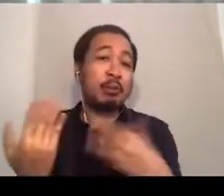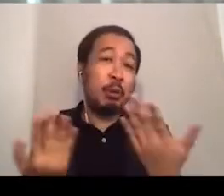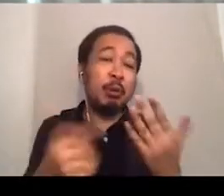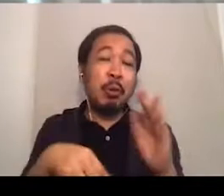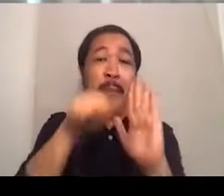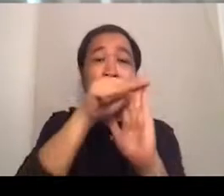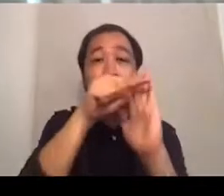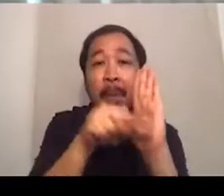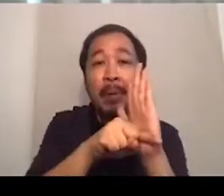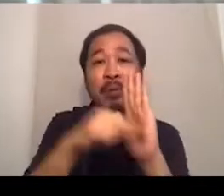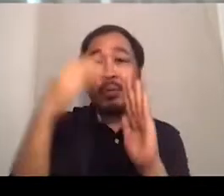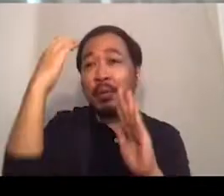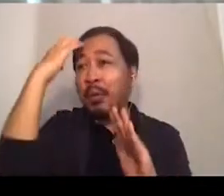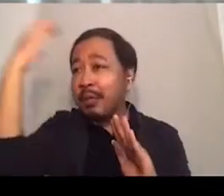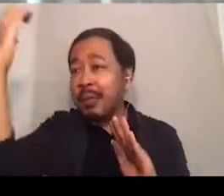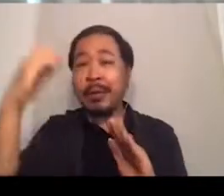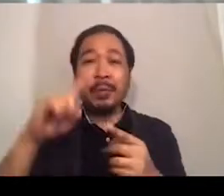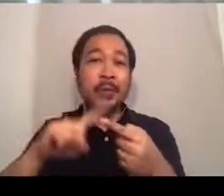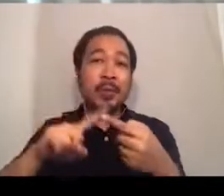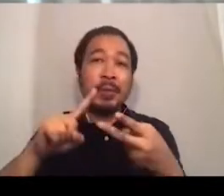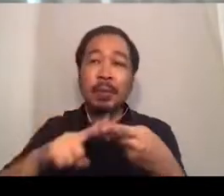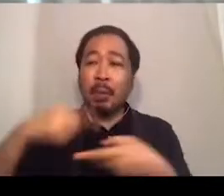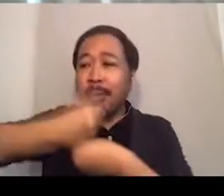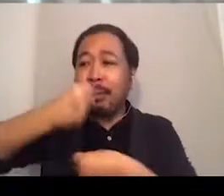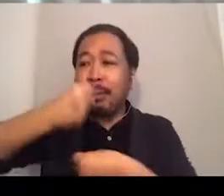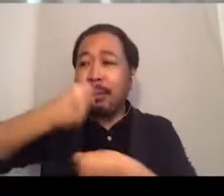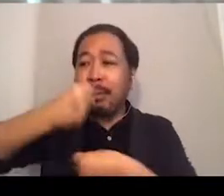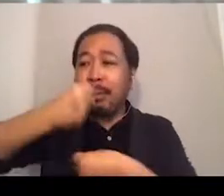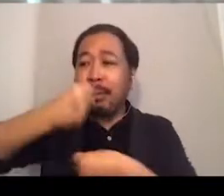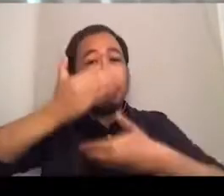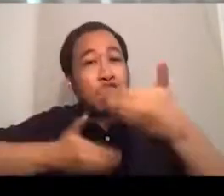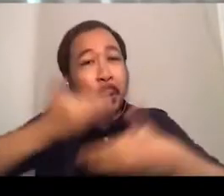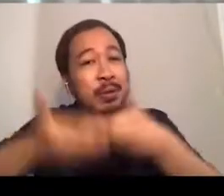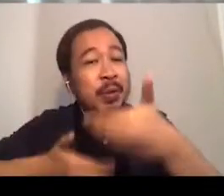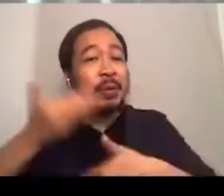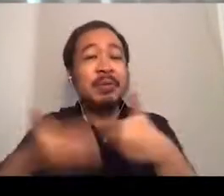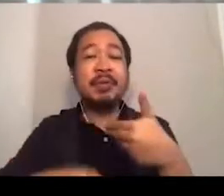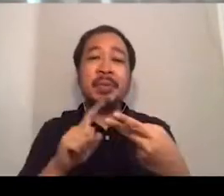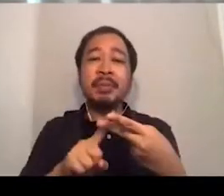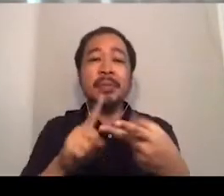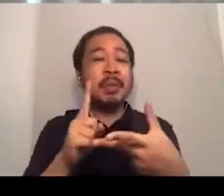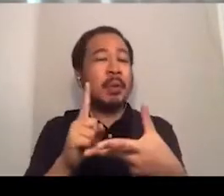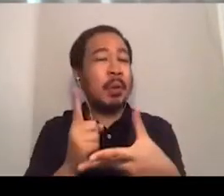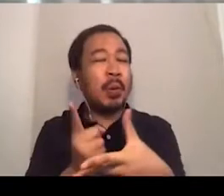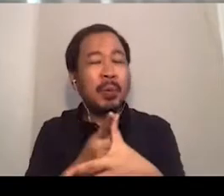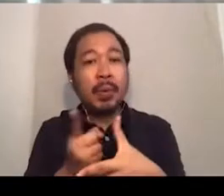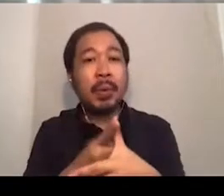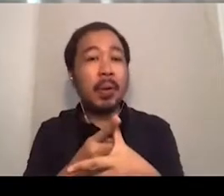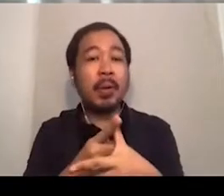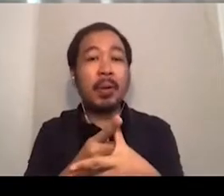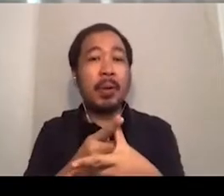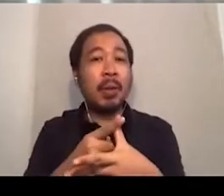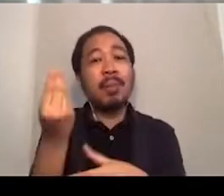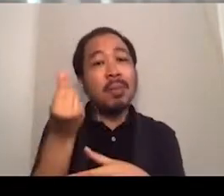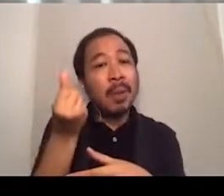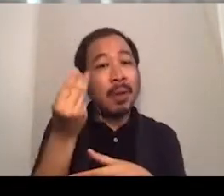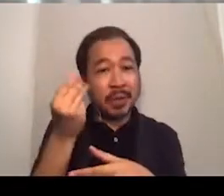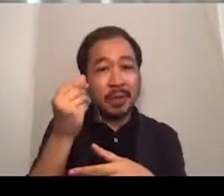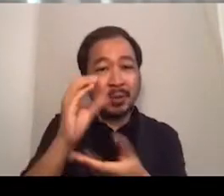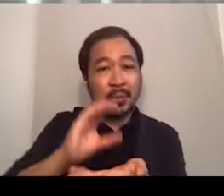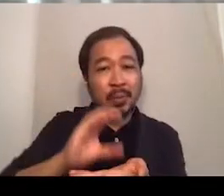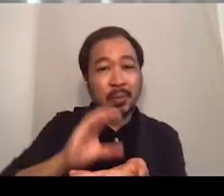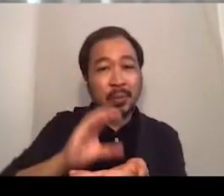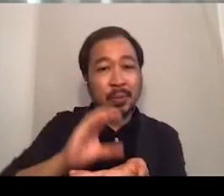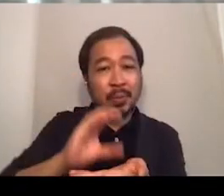I follow quite closely and I can see that many of us are concerned that governments,